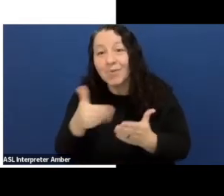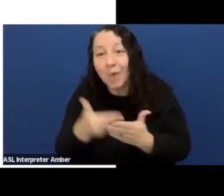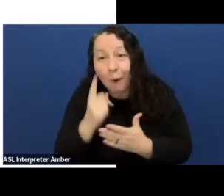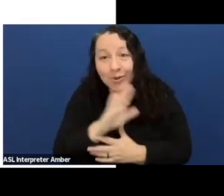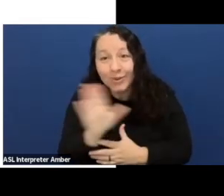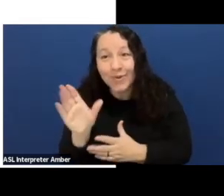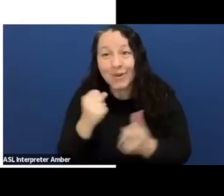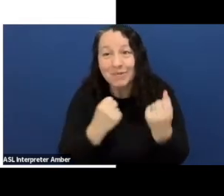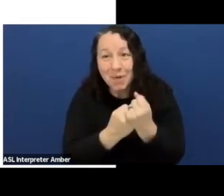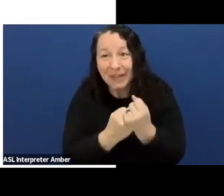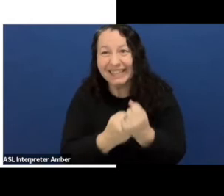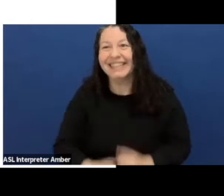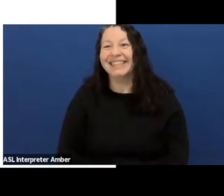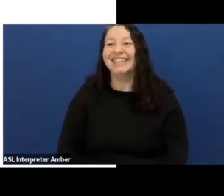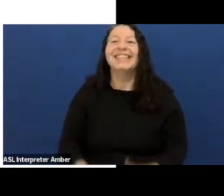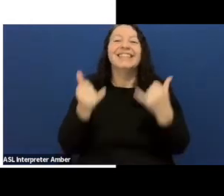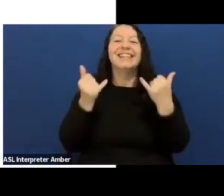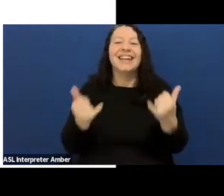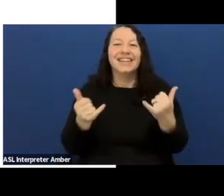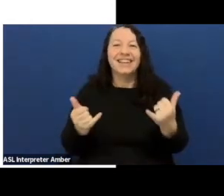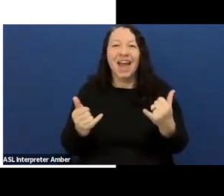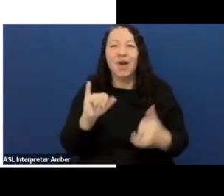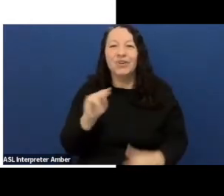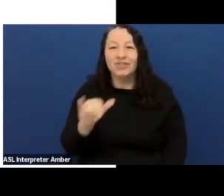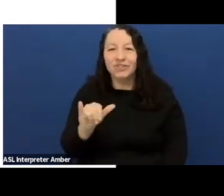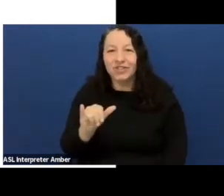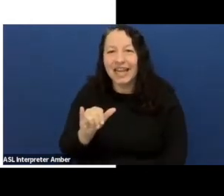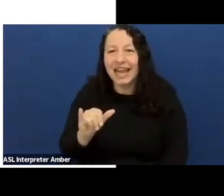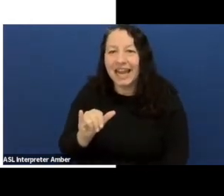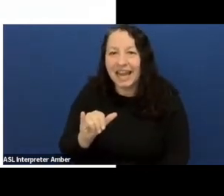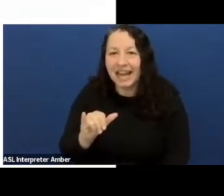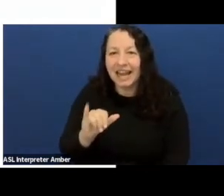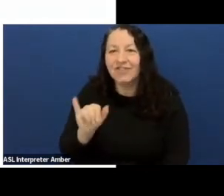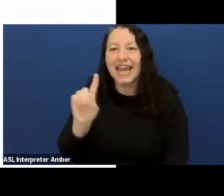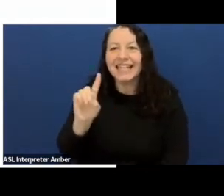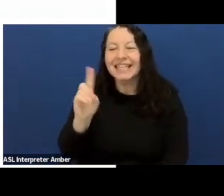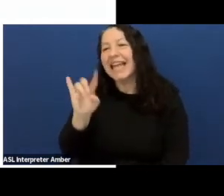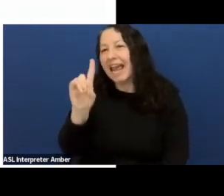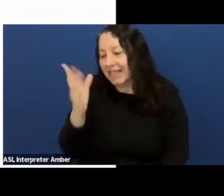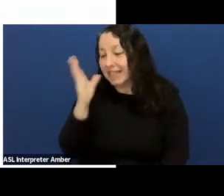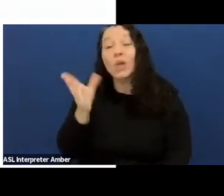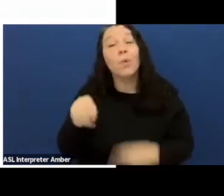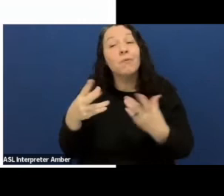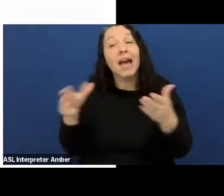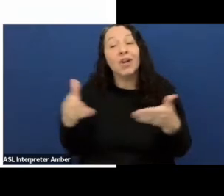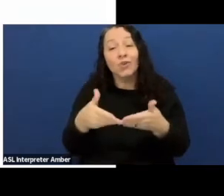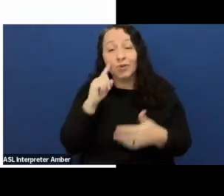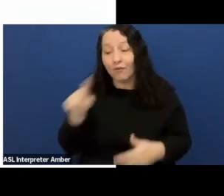for believing in our mission and for your support. And now we go to JD Davids who's